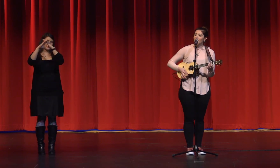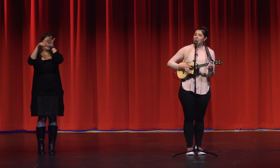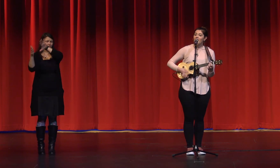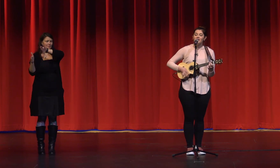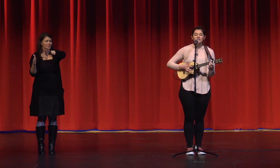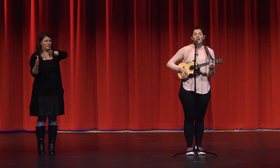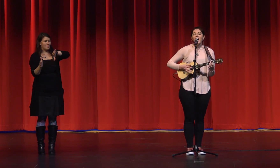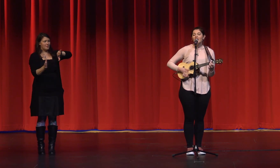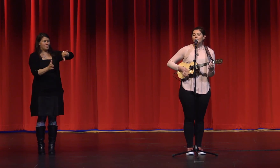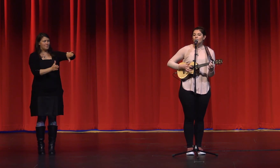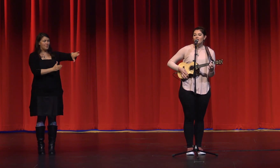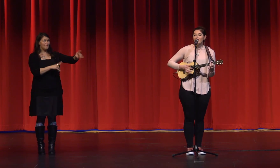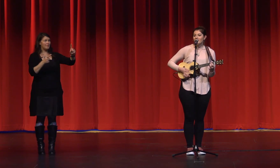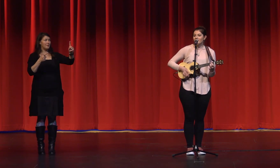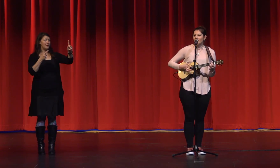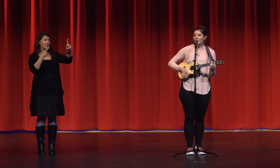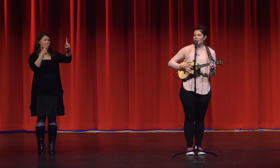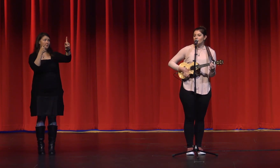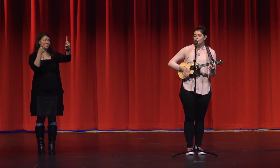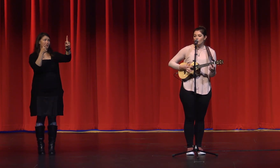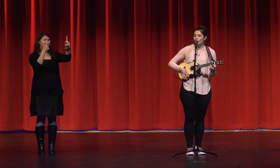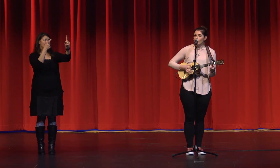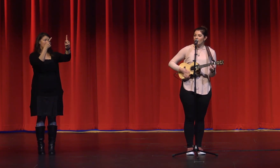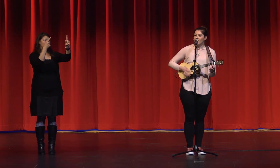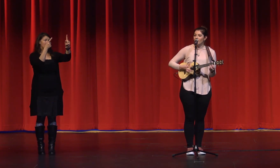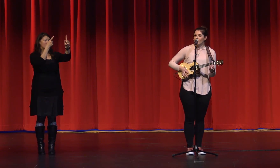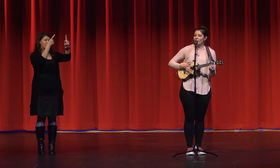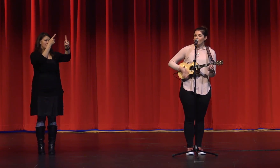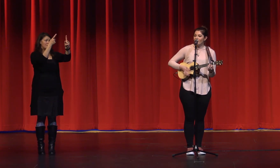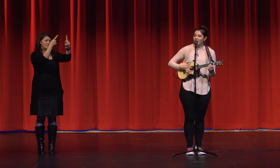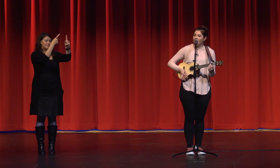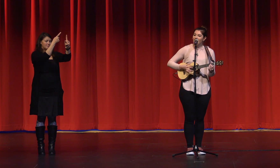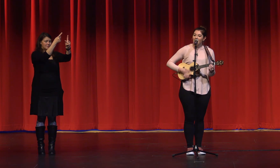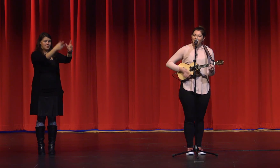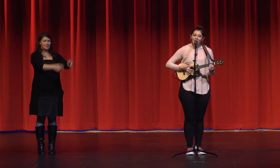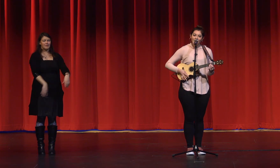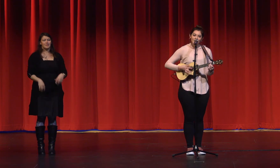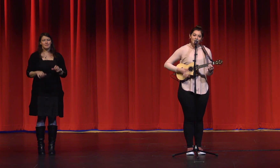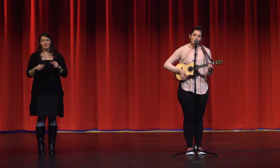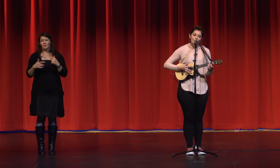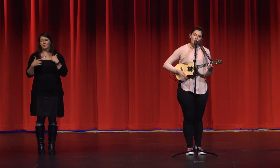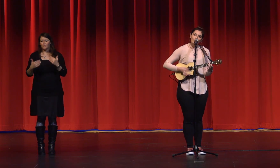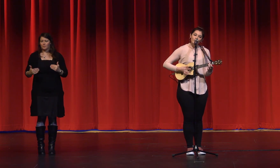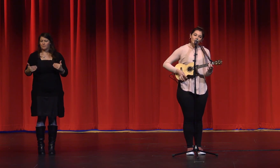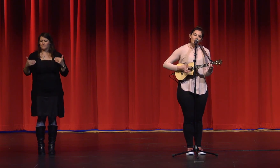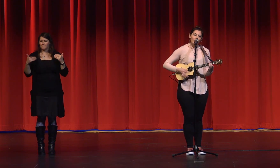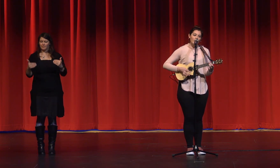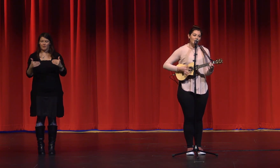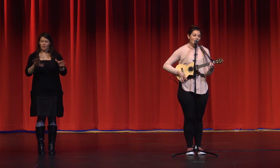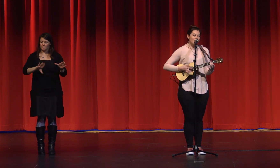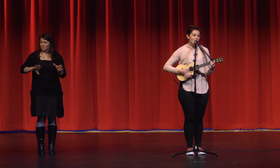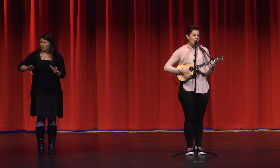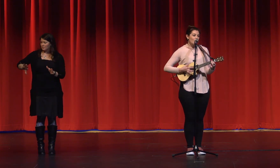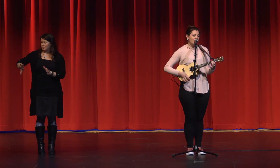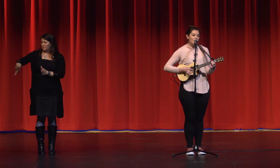Cause I am running out of nowhere. Yes, I'm moving on, I'm moving on.